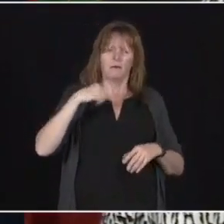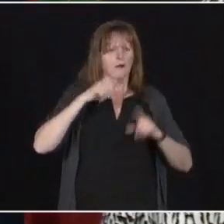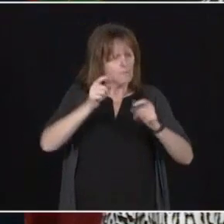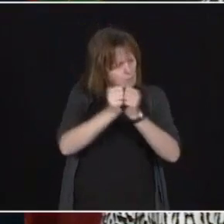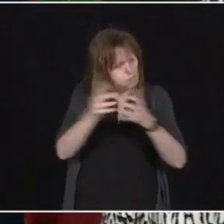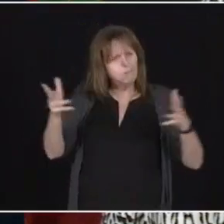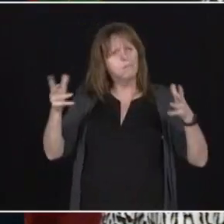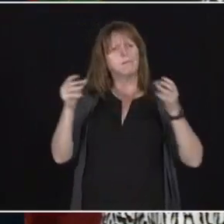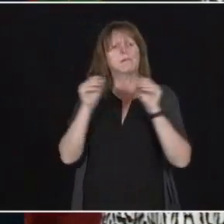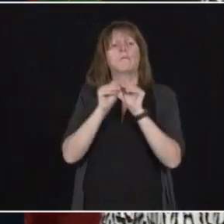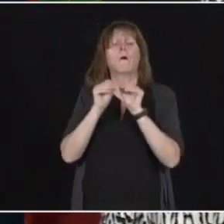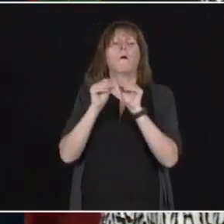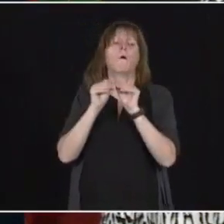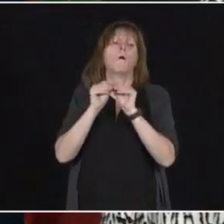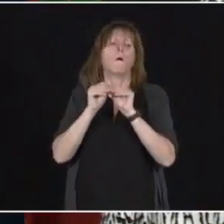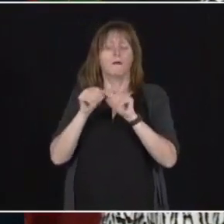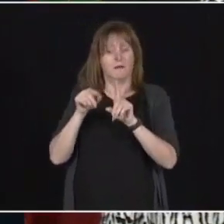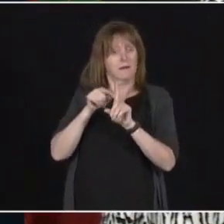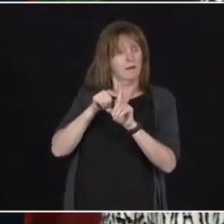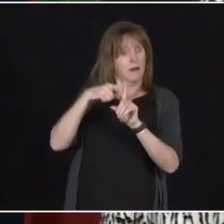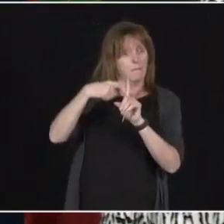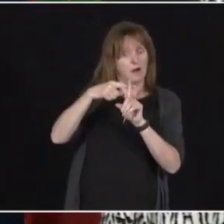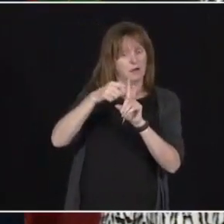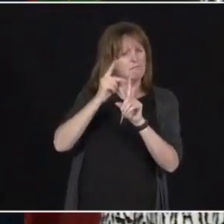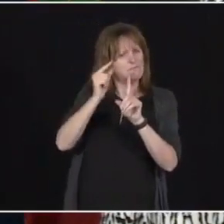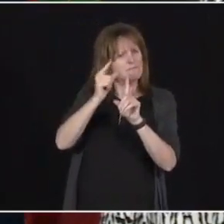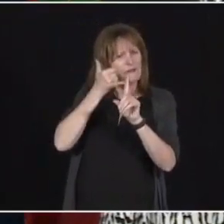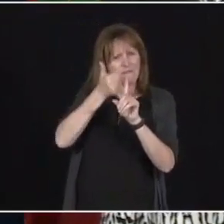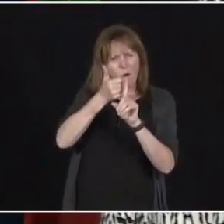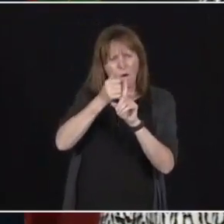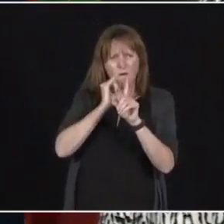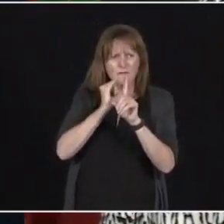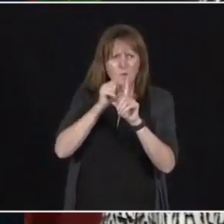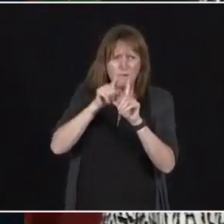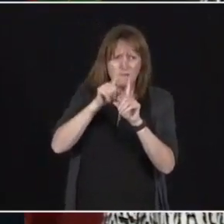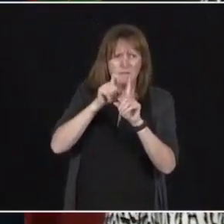And tracing, we are ramping up. Some incredible, incredible companies I believe, shop a fight, Canada's number one